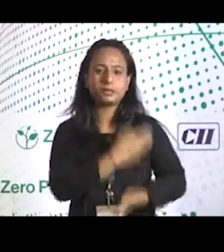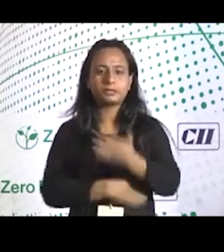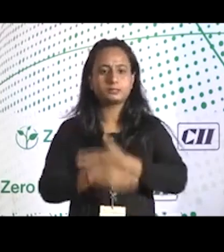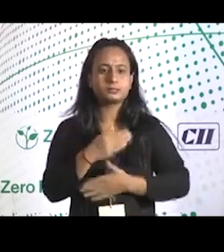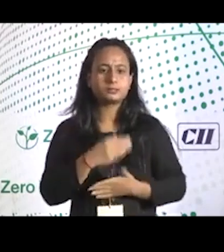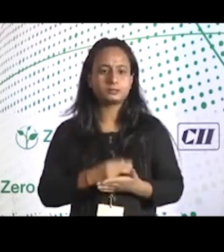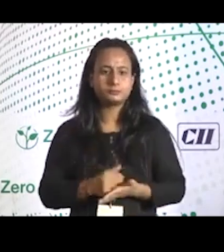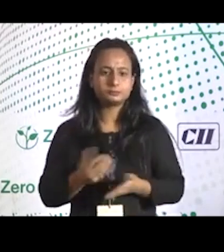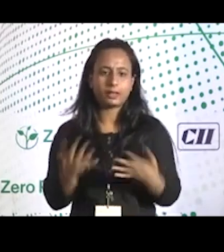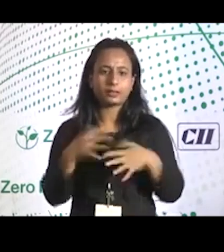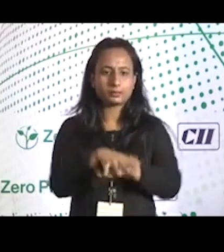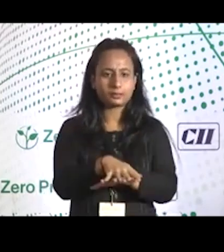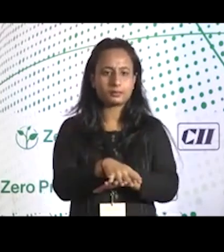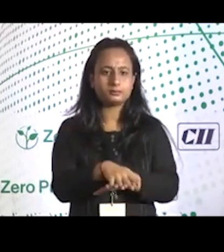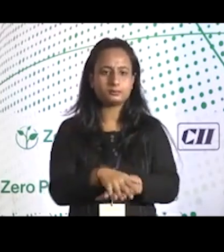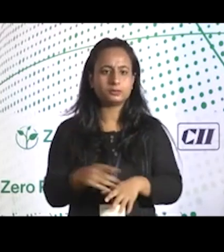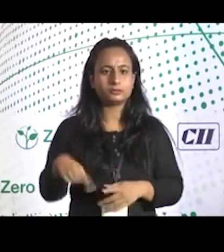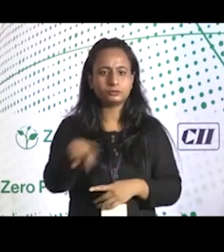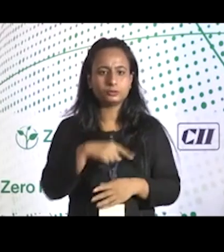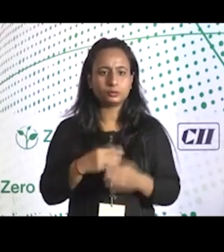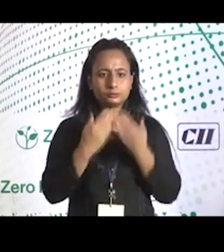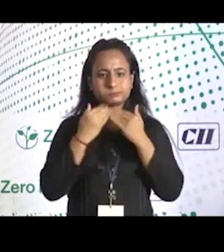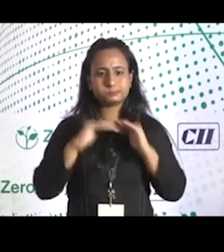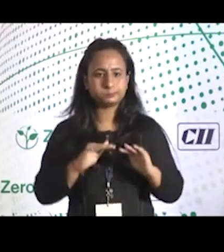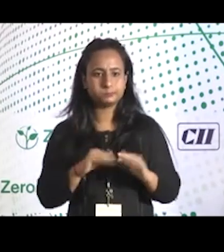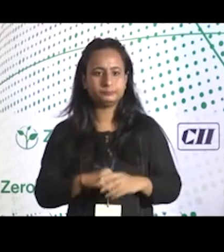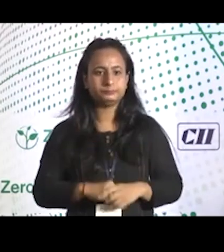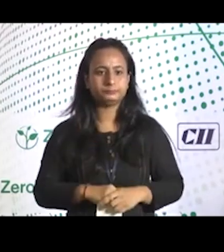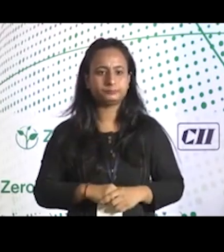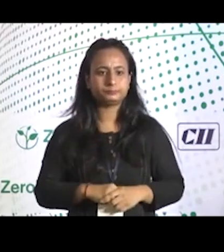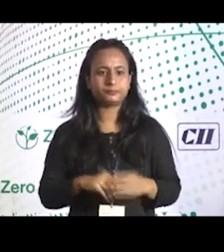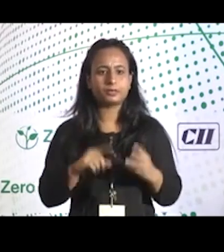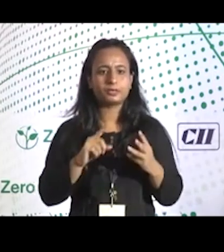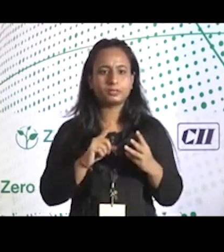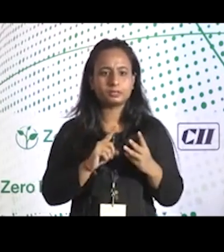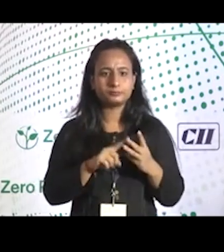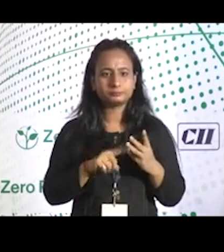Instead then I think the three things that need to do to get there the first